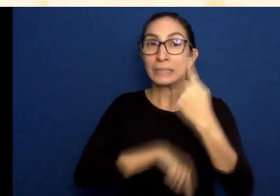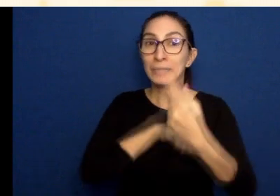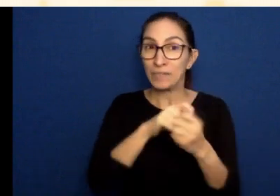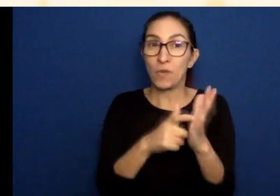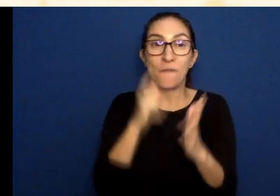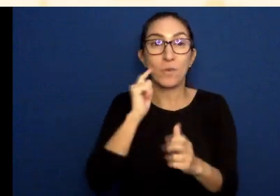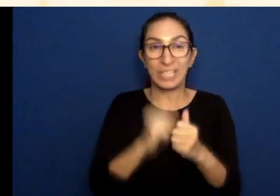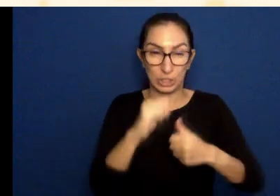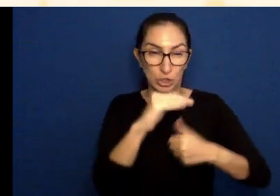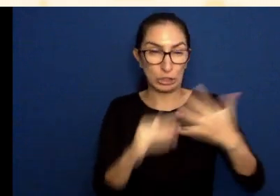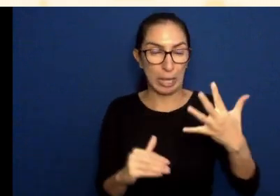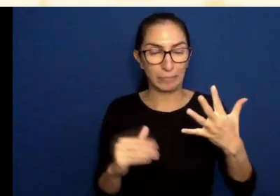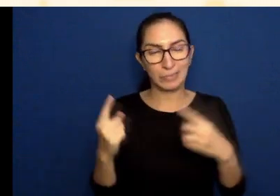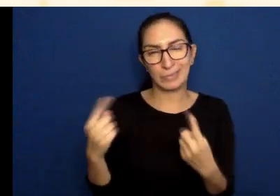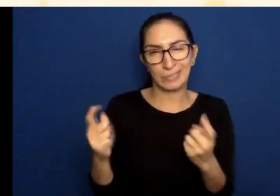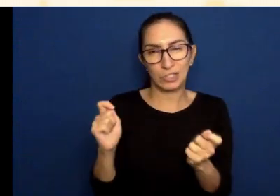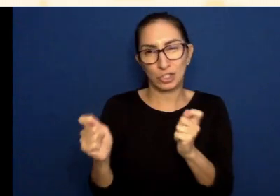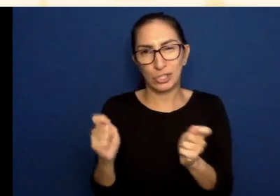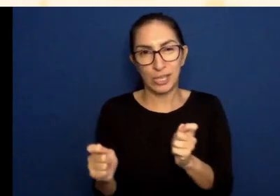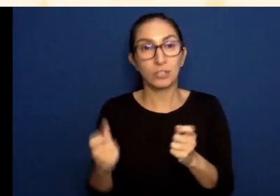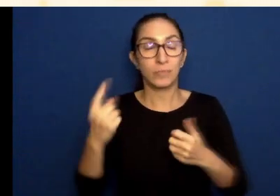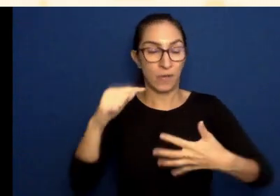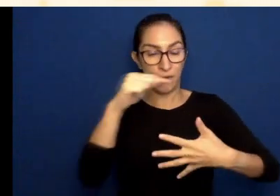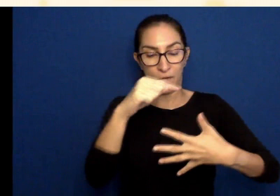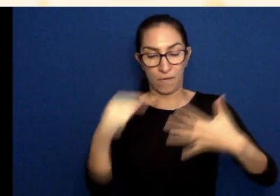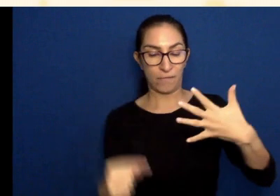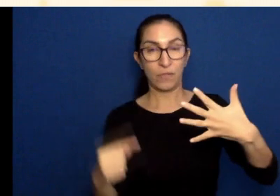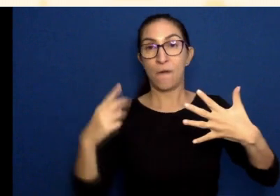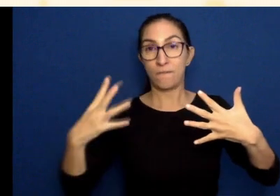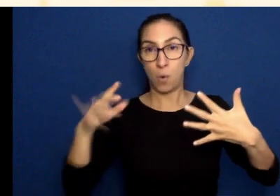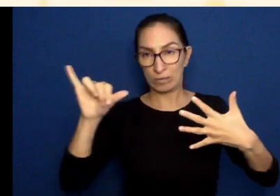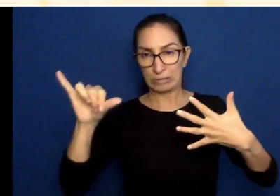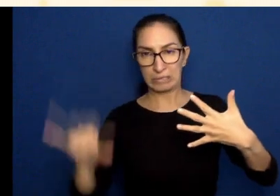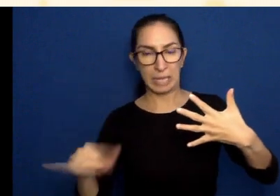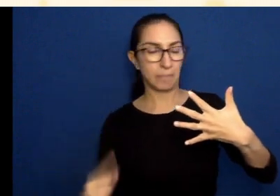OK, so let's talk about the methodologies. Both methodologies have five steps,